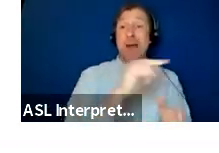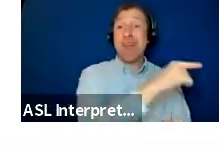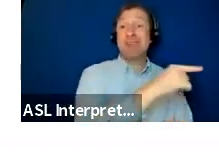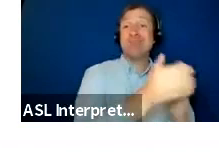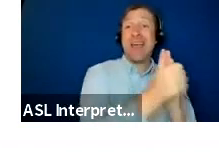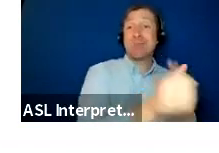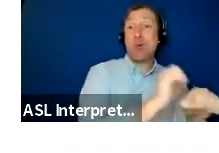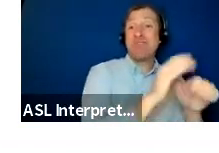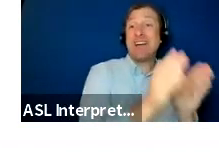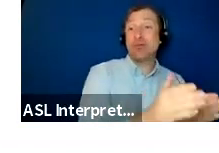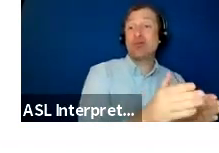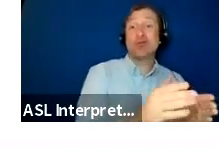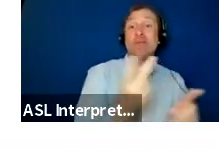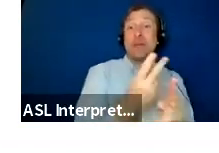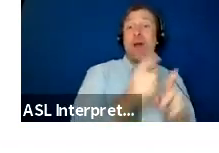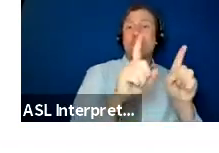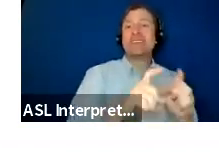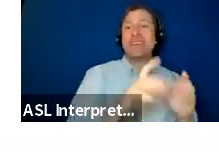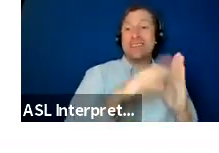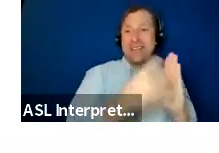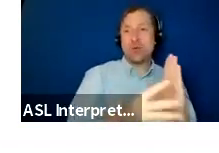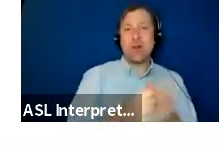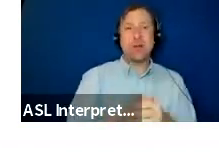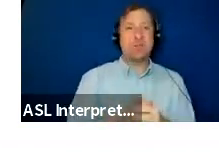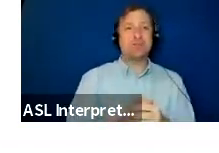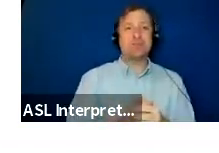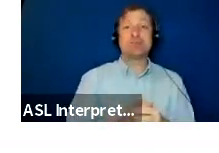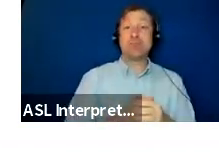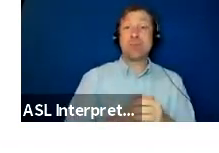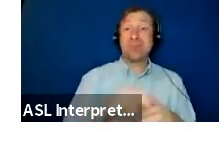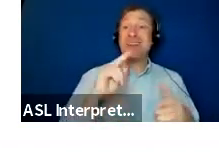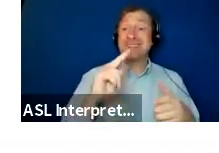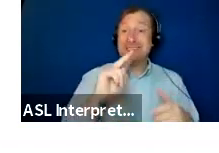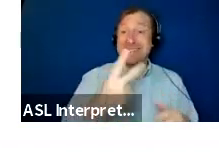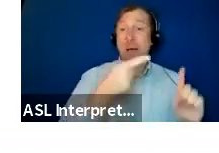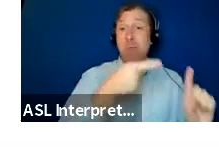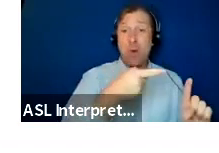to determine what the testing schedule ought to look like. Most performers, as far as the testing schedule goes,